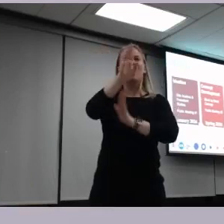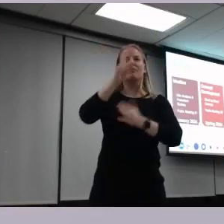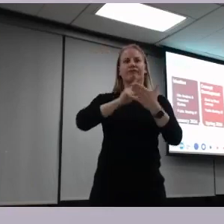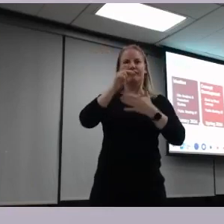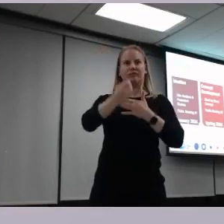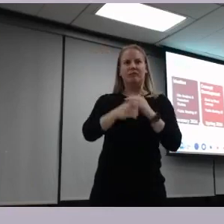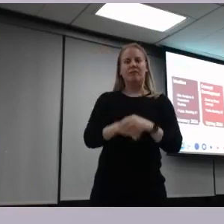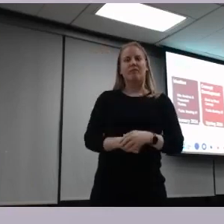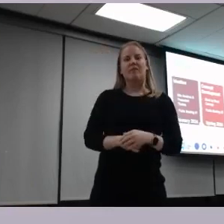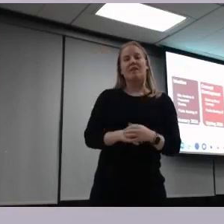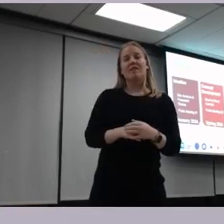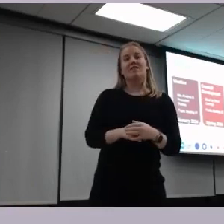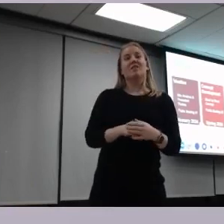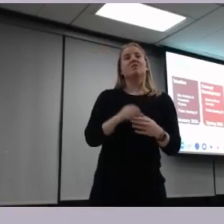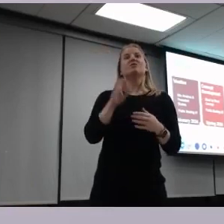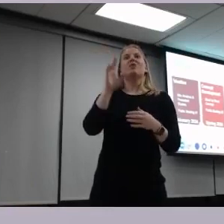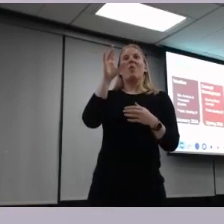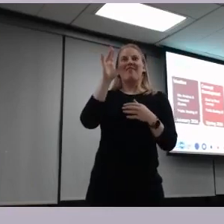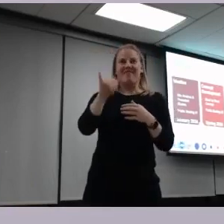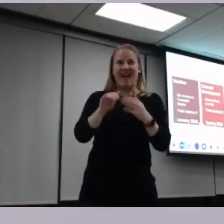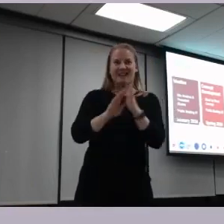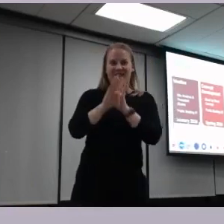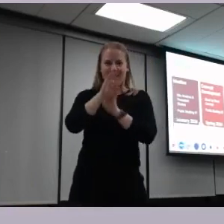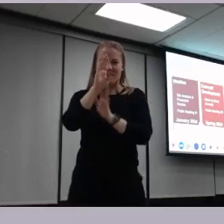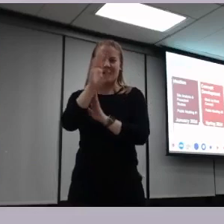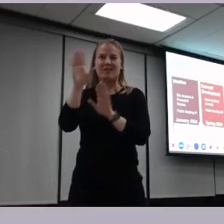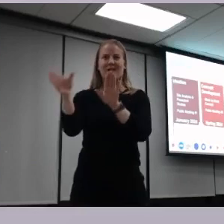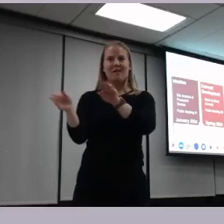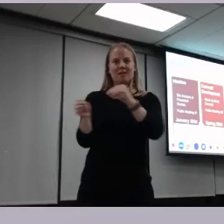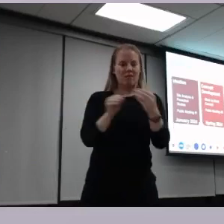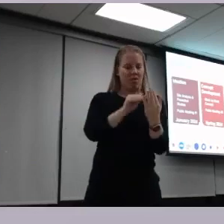Then we take that back and develop it more and present it to you again.